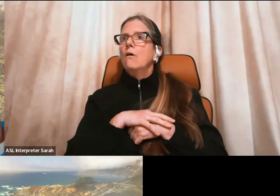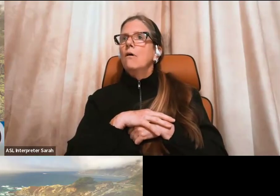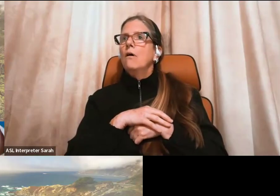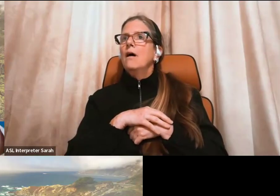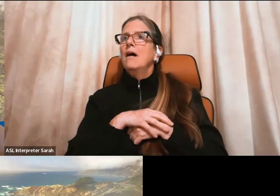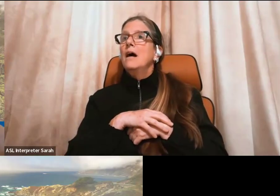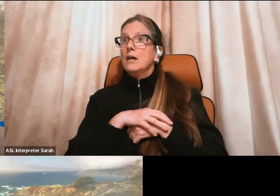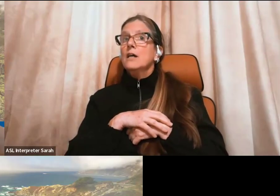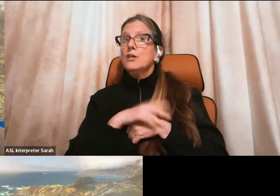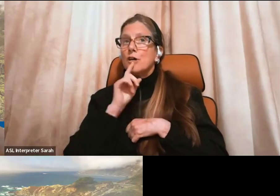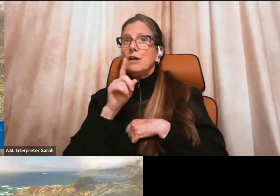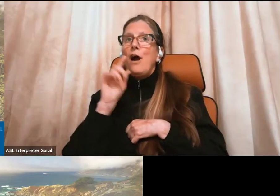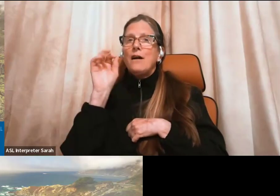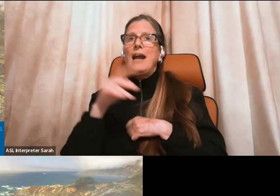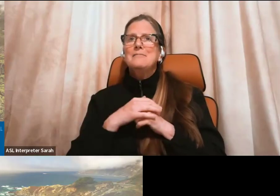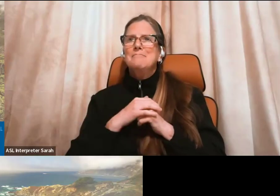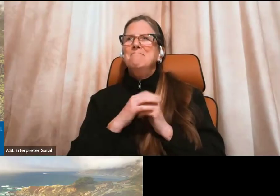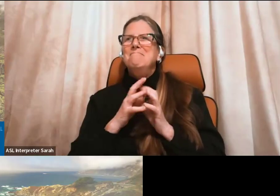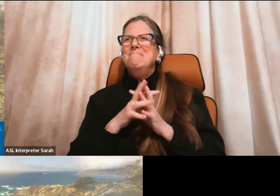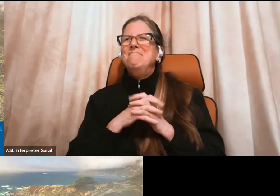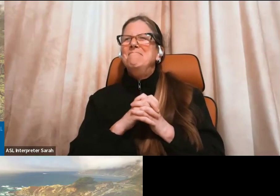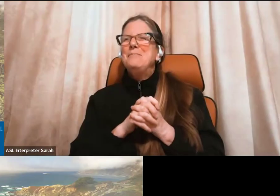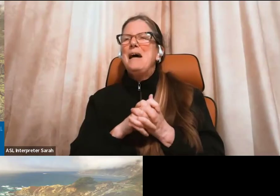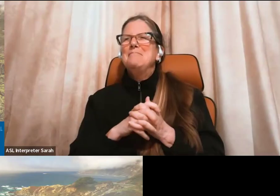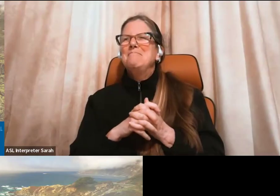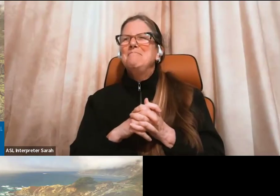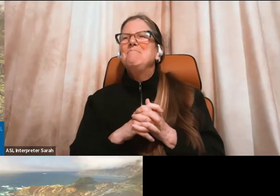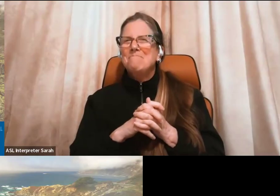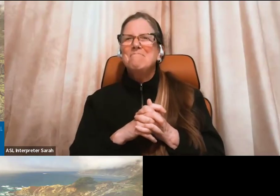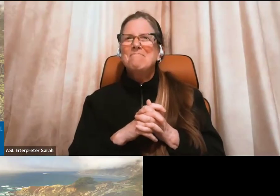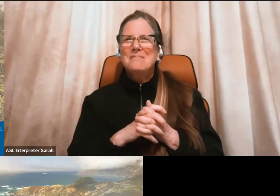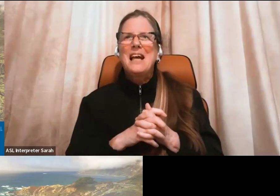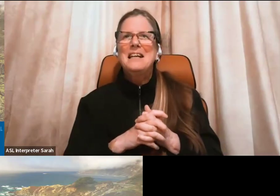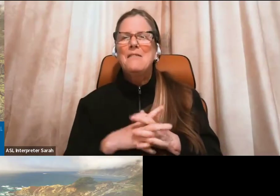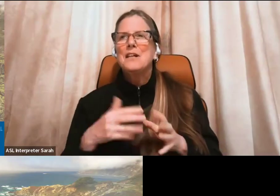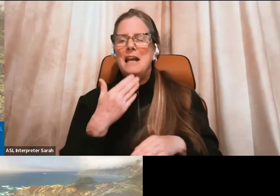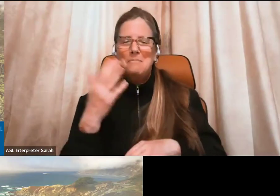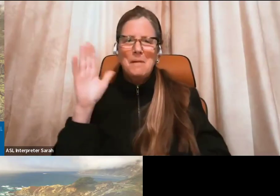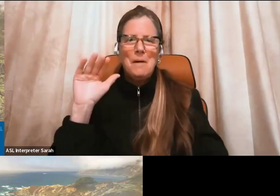Yes, thank you so much for your time with us. We appreciate your help. Okay. Have a good day.